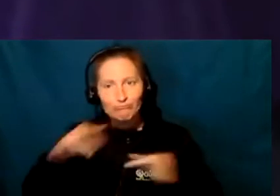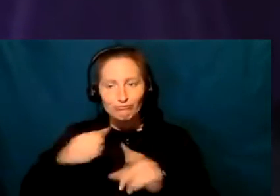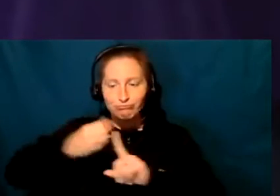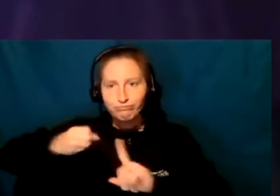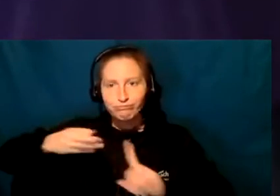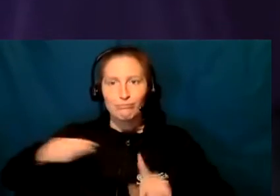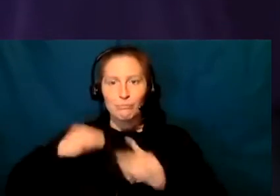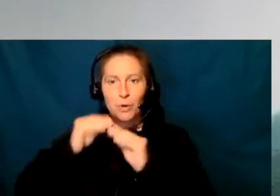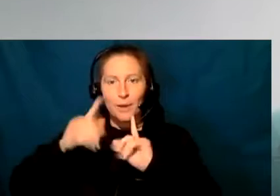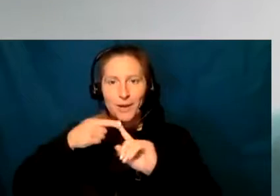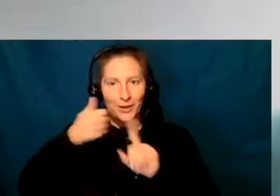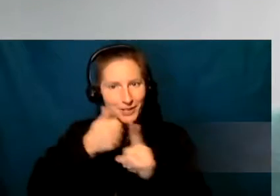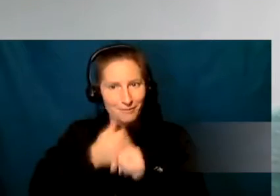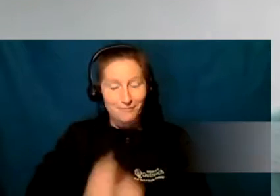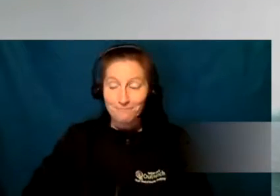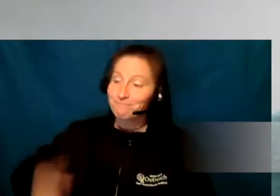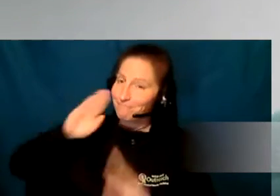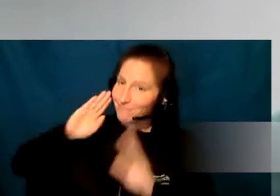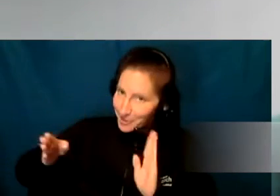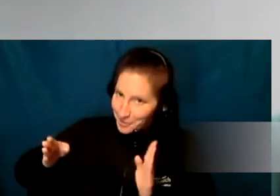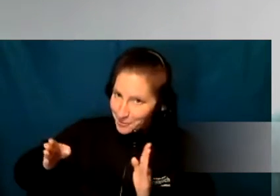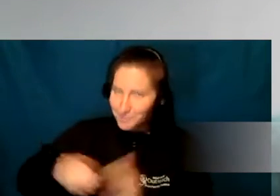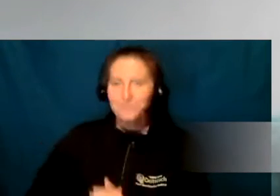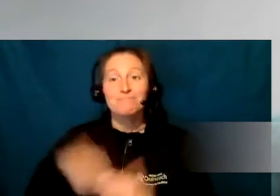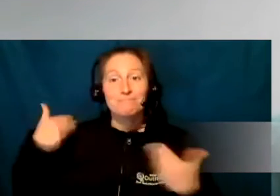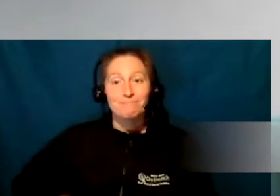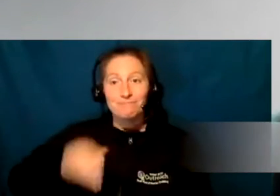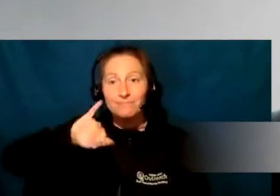Johnna Bainter: Hi, I am Johnna Bainter.